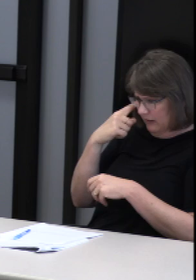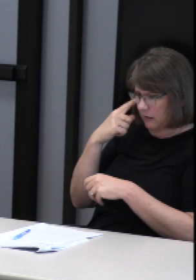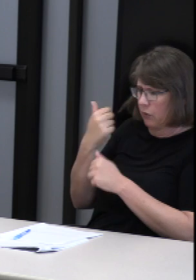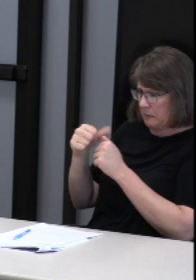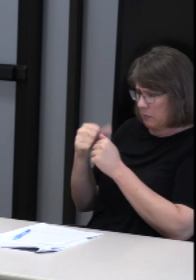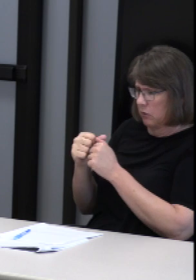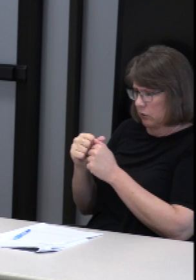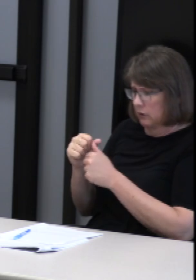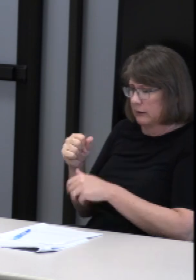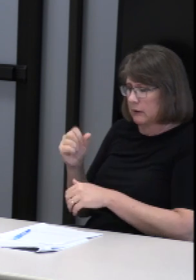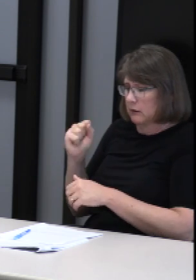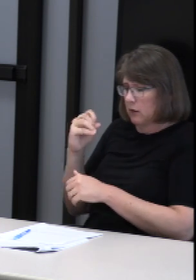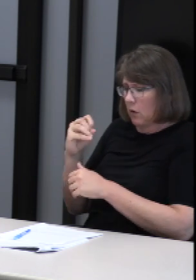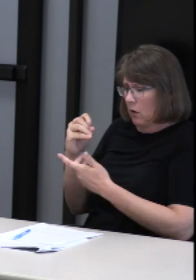as I remember.